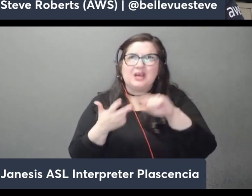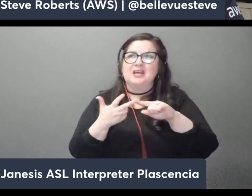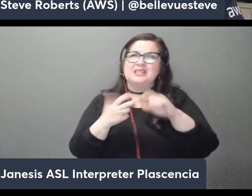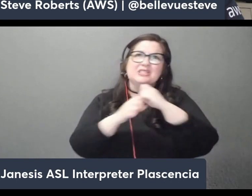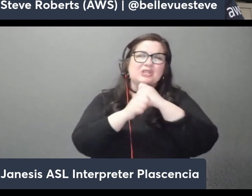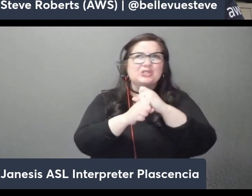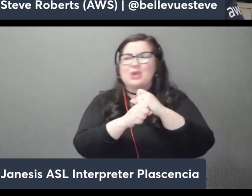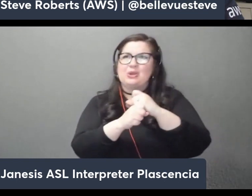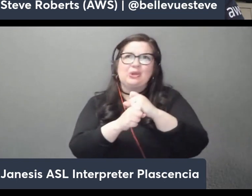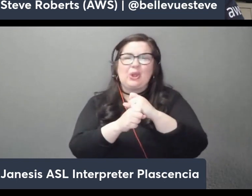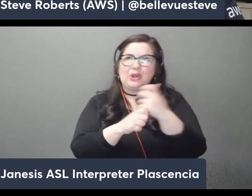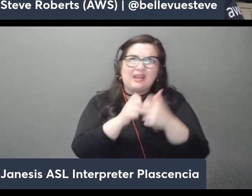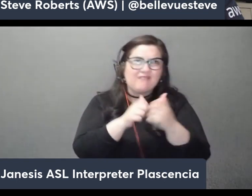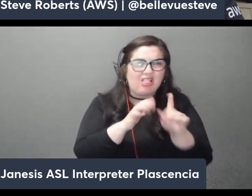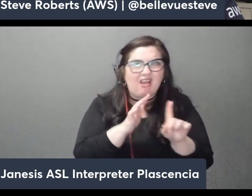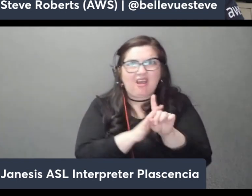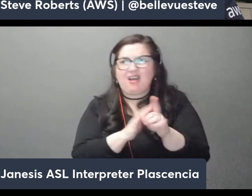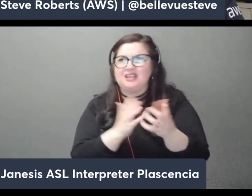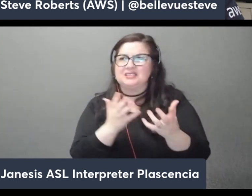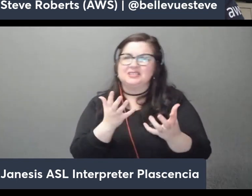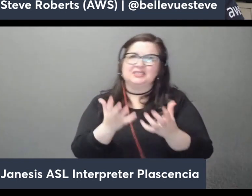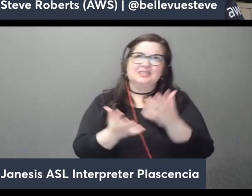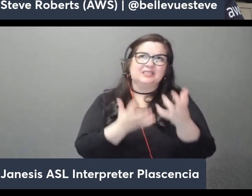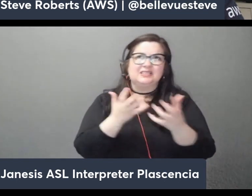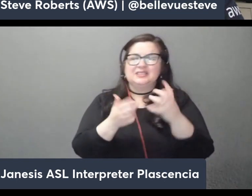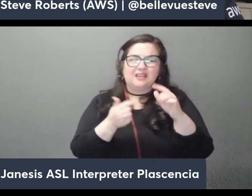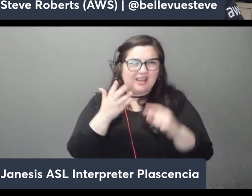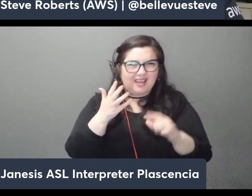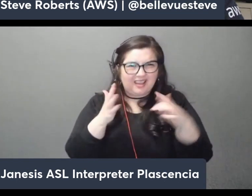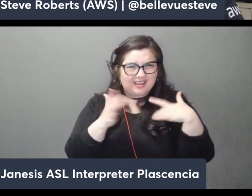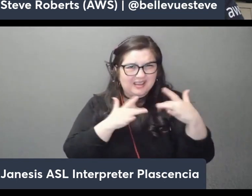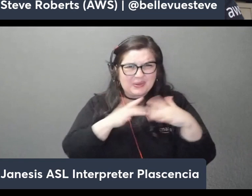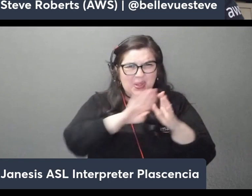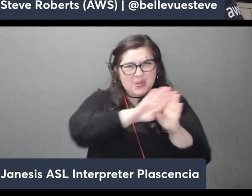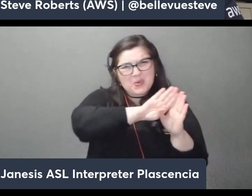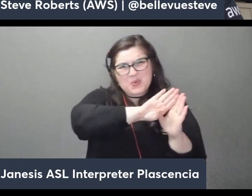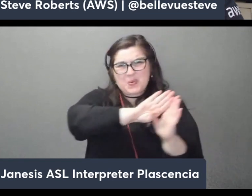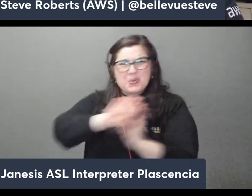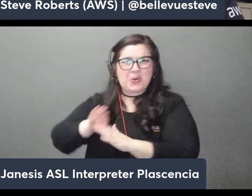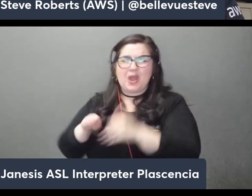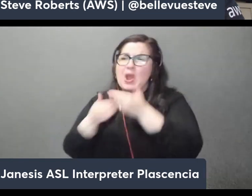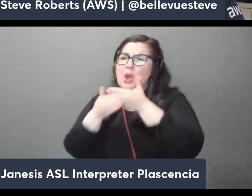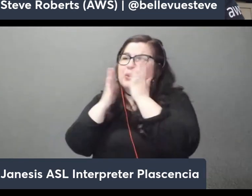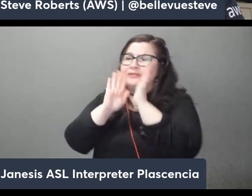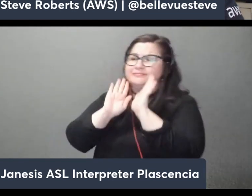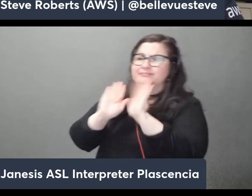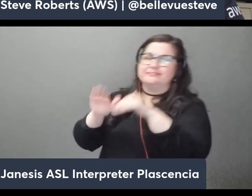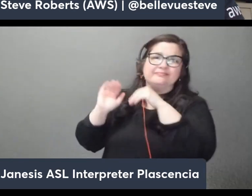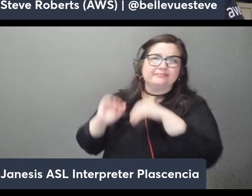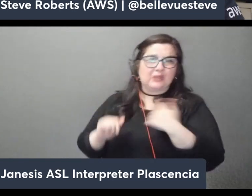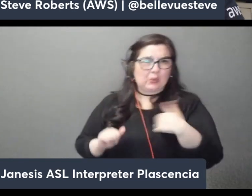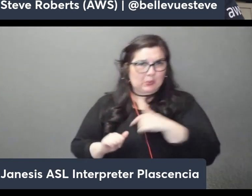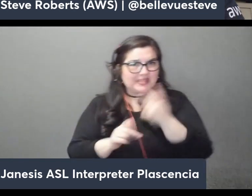or you know, and all those worries. We take care of that. So it sounds to me like the game developers